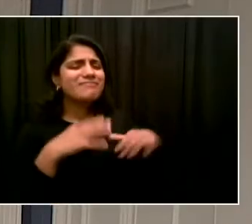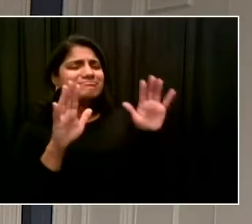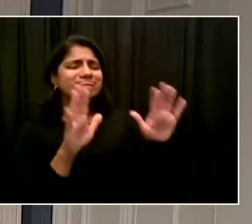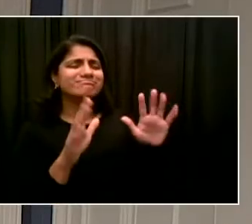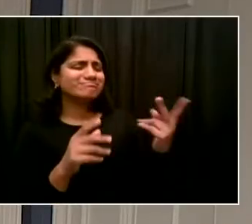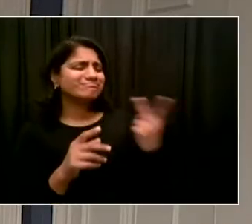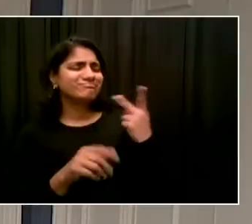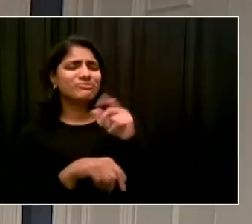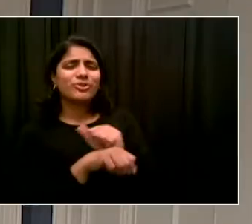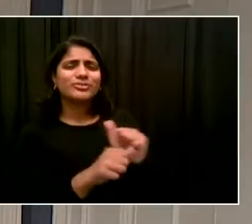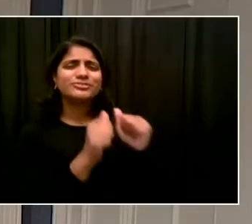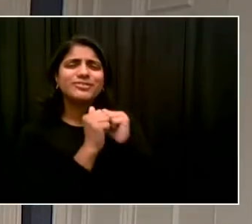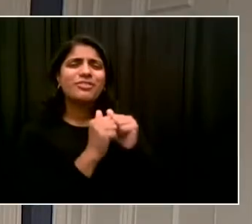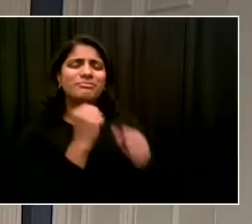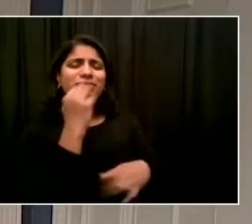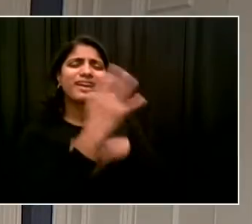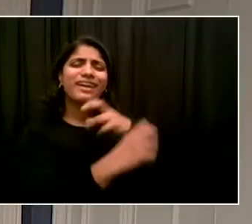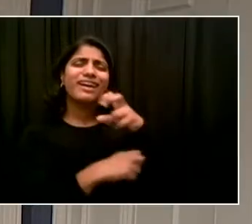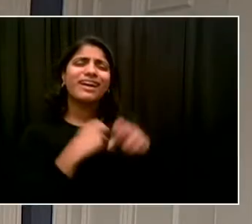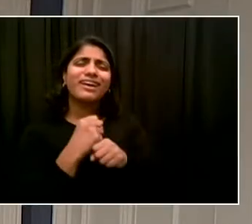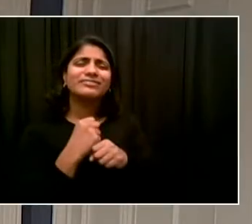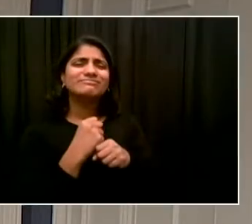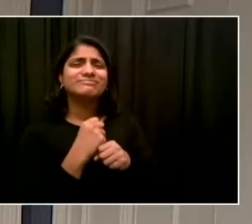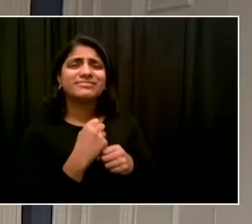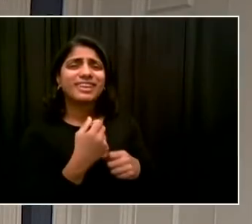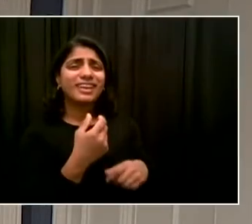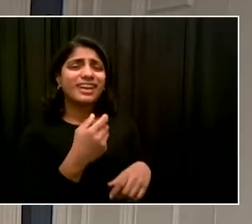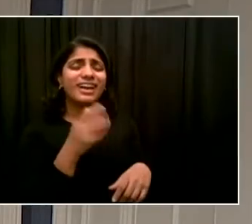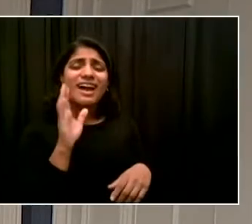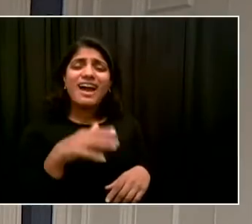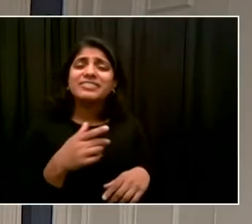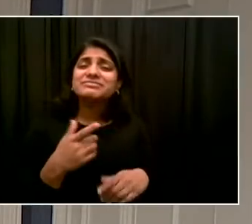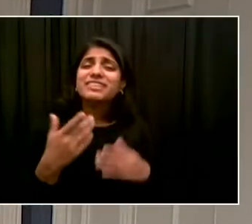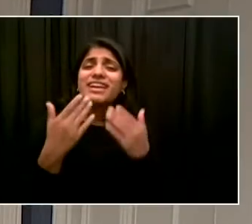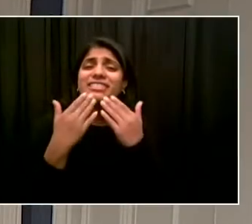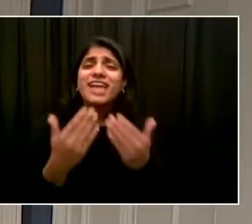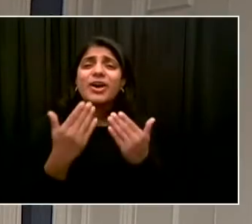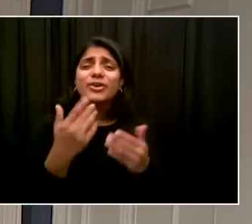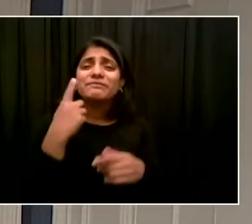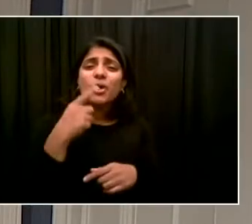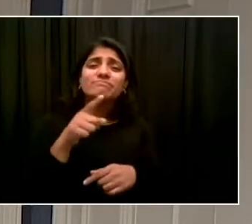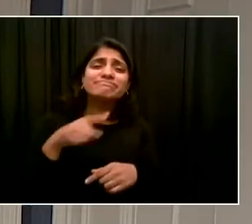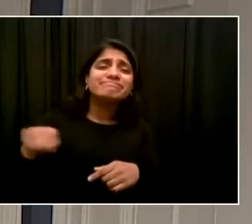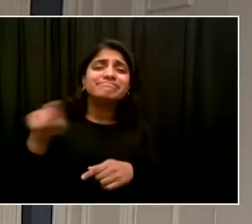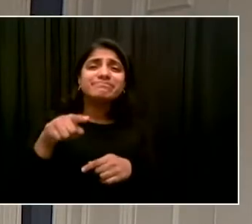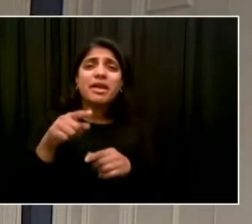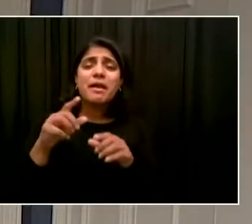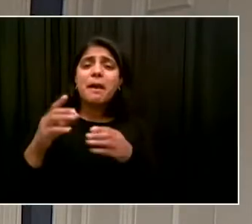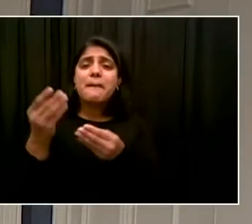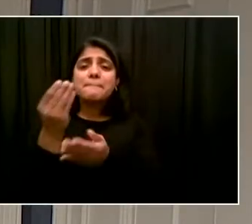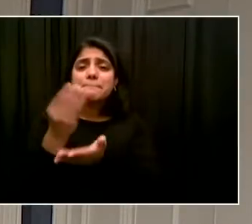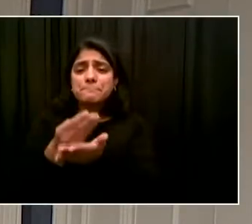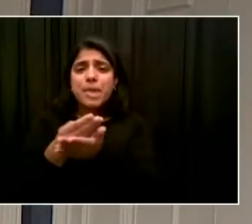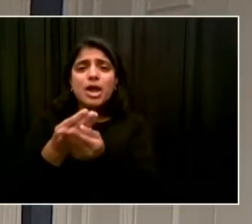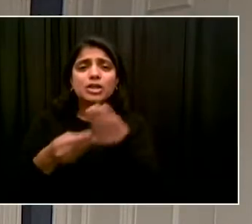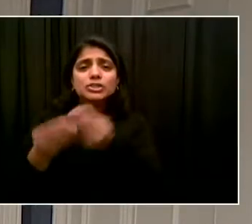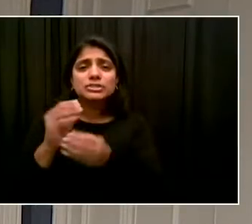MARGO CHIN. I WANT TO TAKE THIS OPPORTUNITY